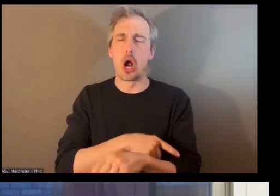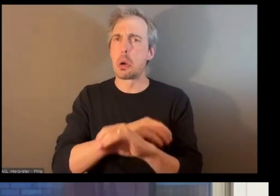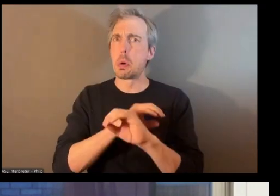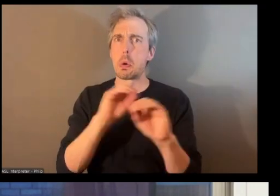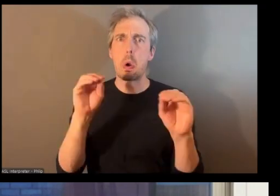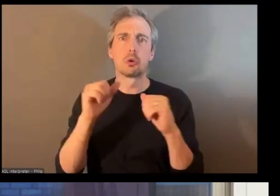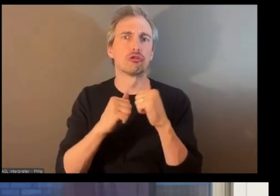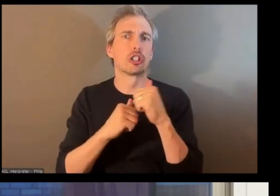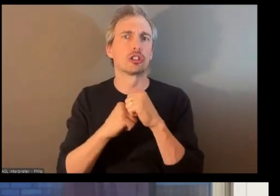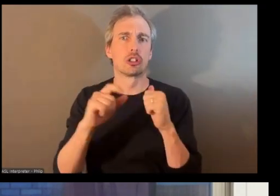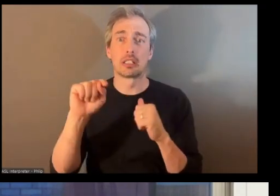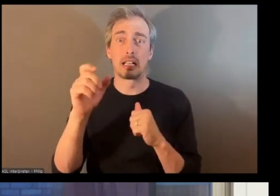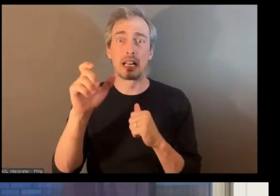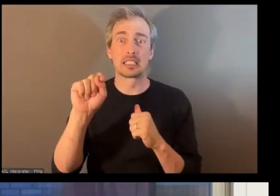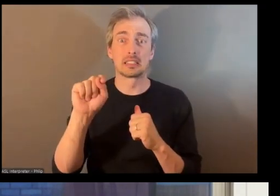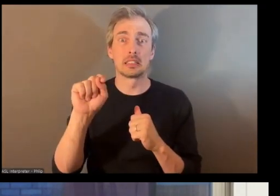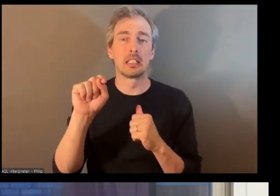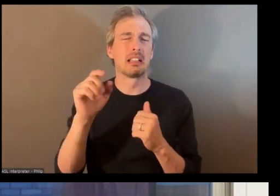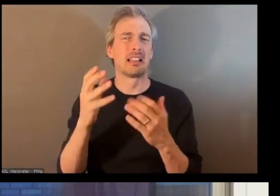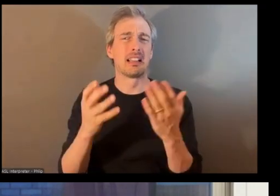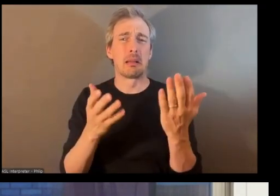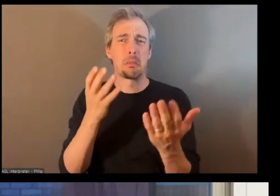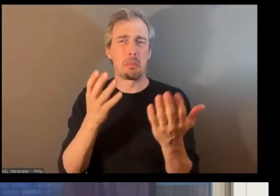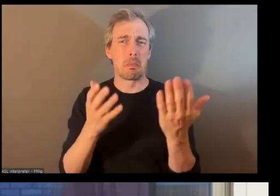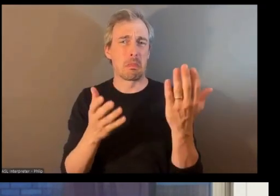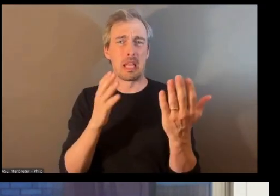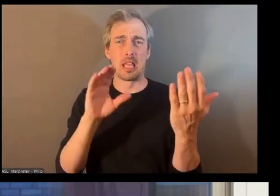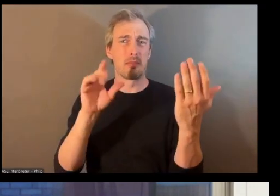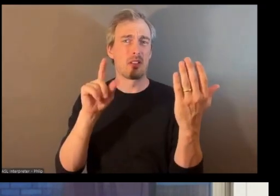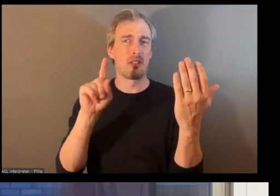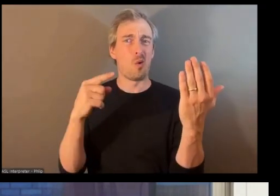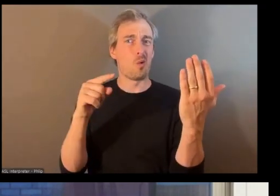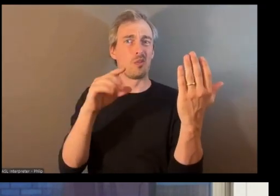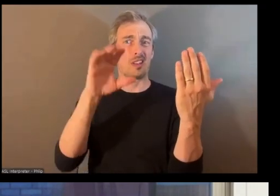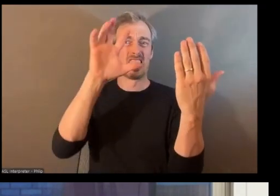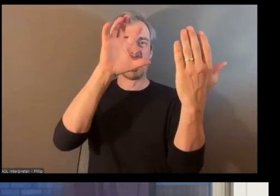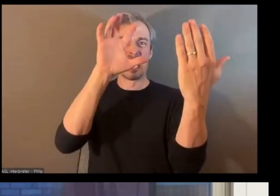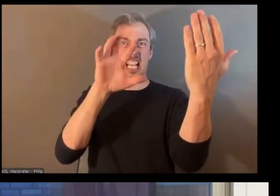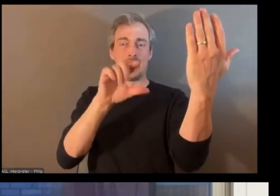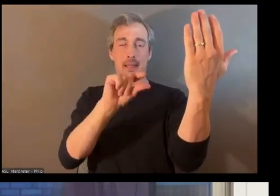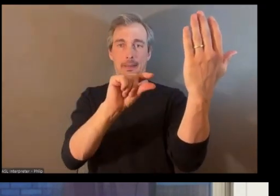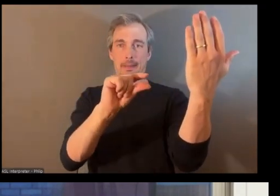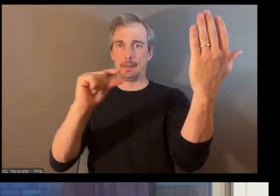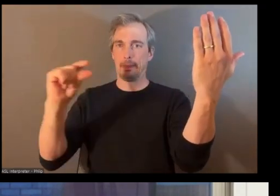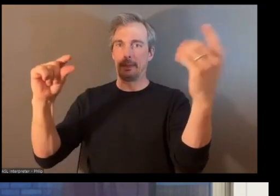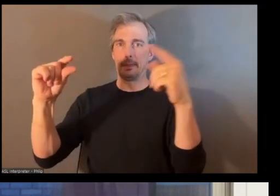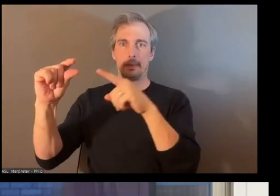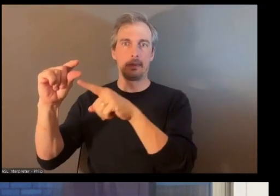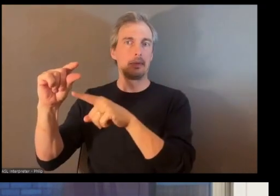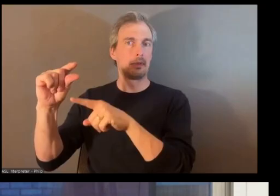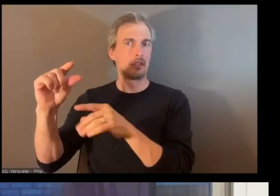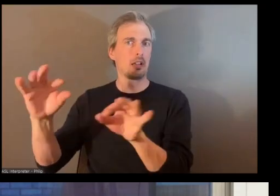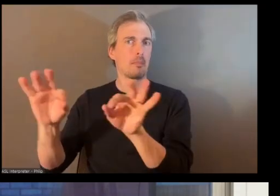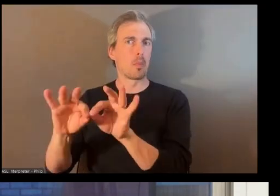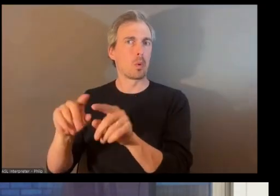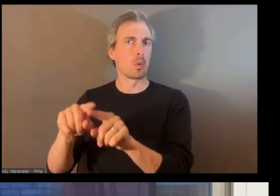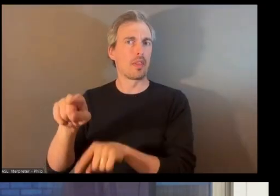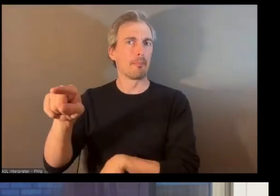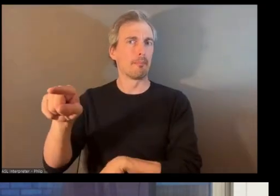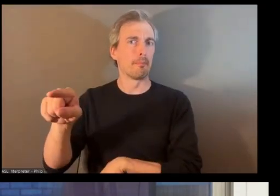They want to be able to find exactly the section that is relevant for them, and then only read that, without spending any cognitive